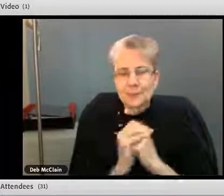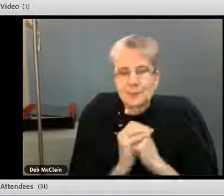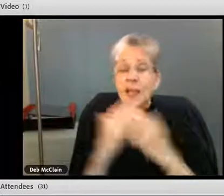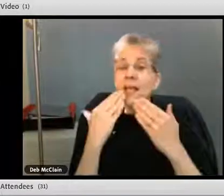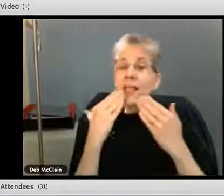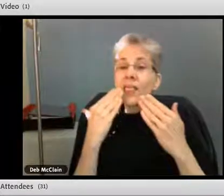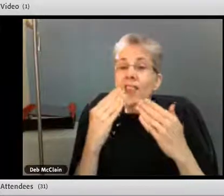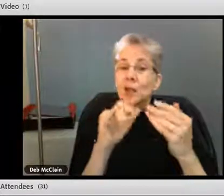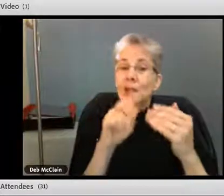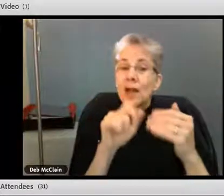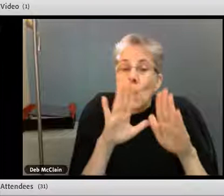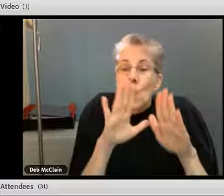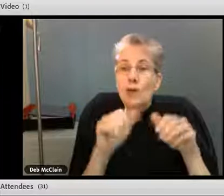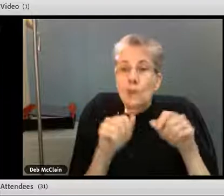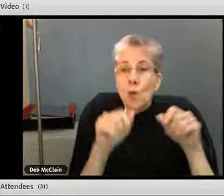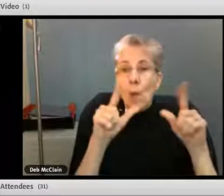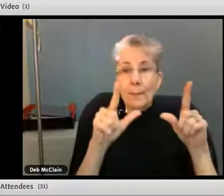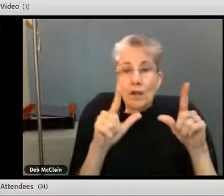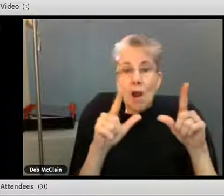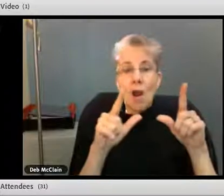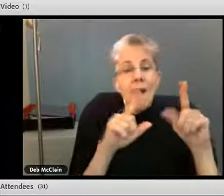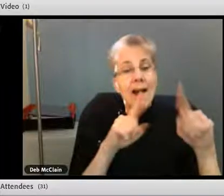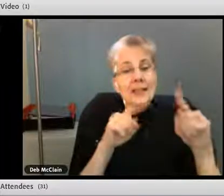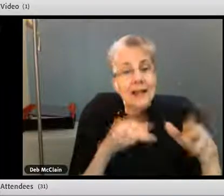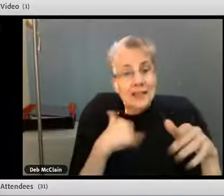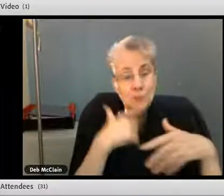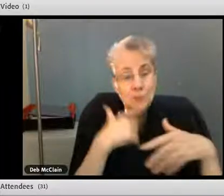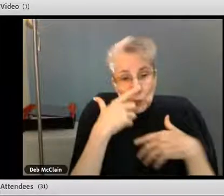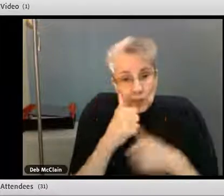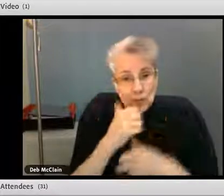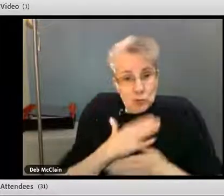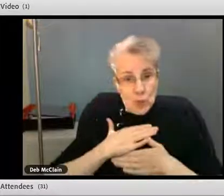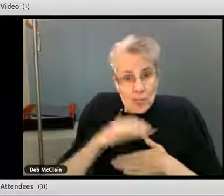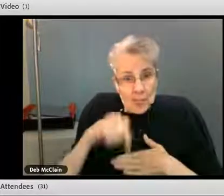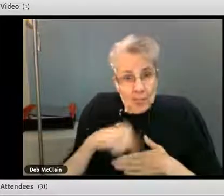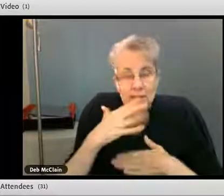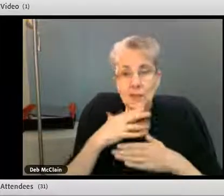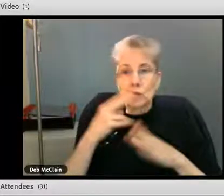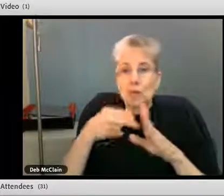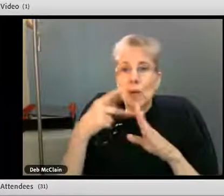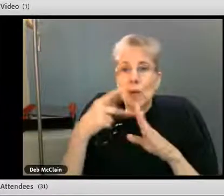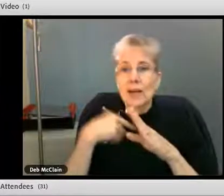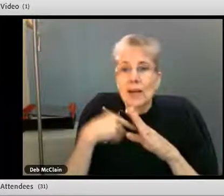Attendees, if you enjoy this webinar, please join us here at the SWFLN office on December 14th